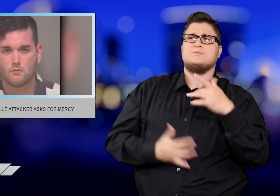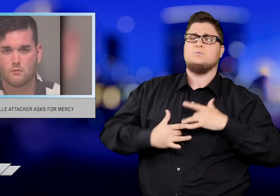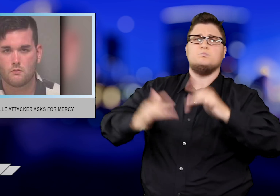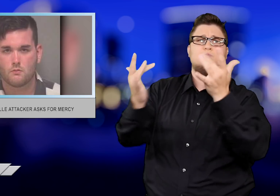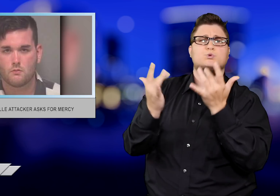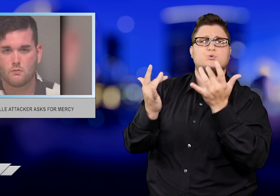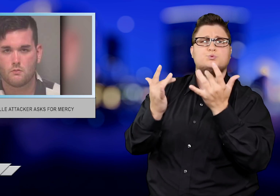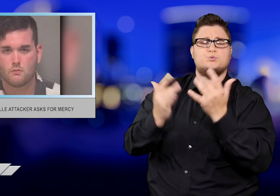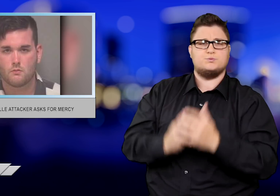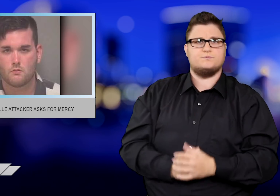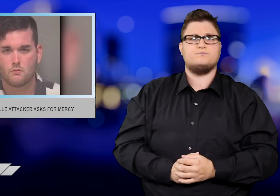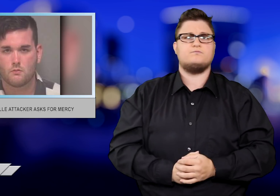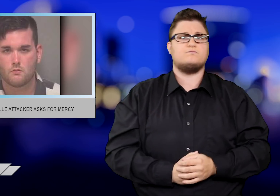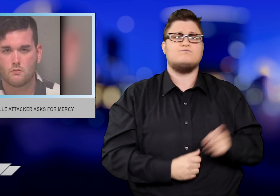dozens and killing a woman.